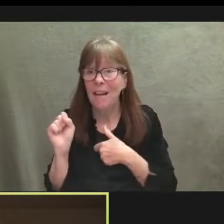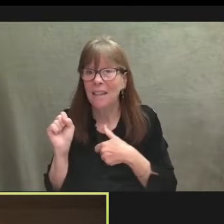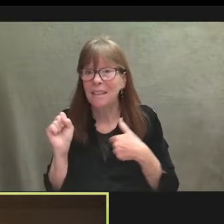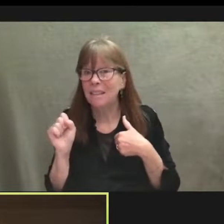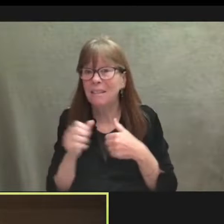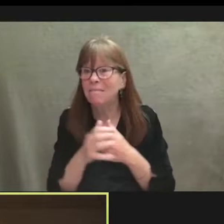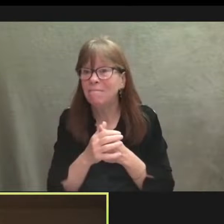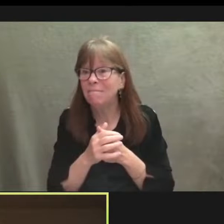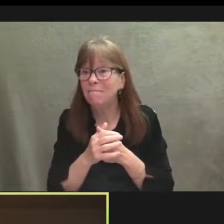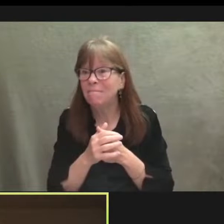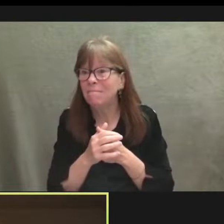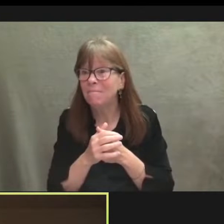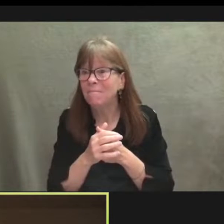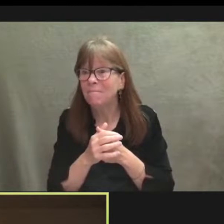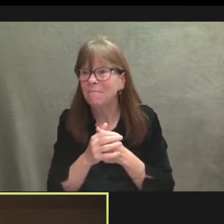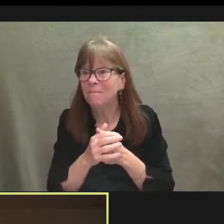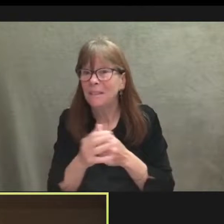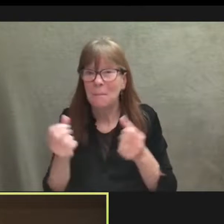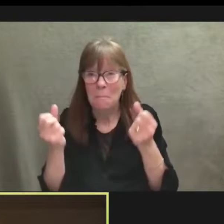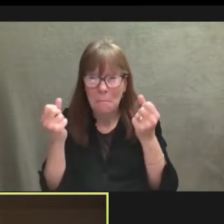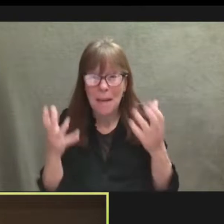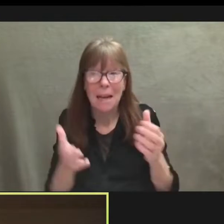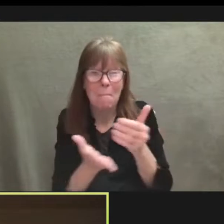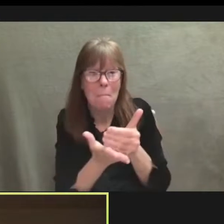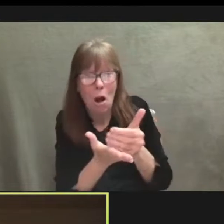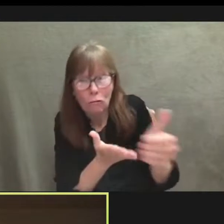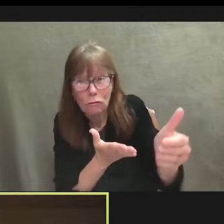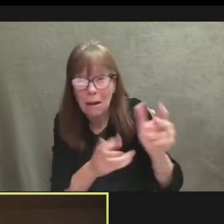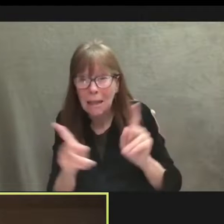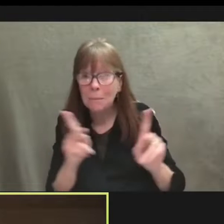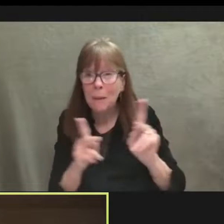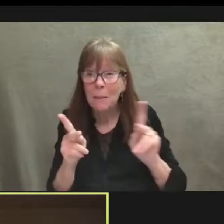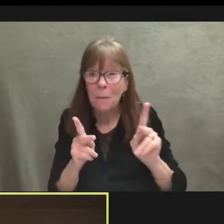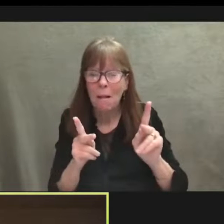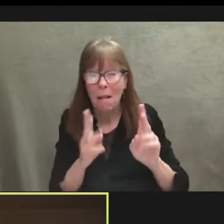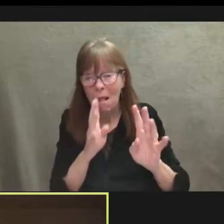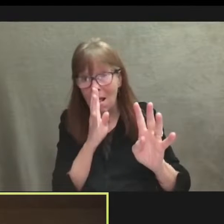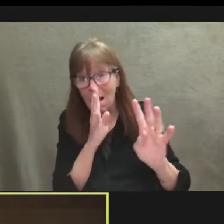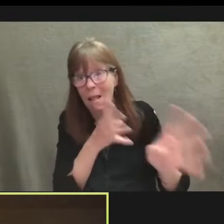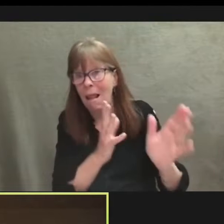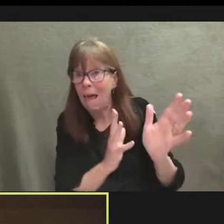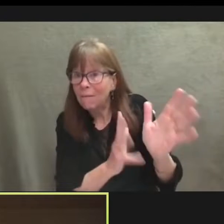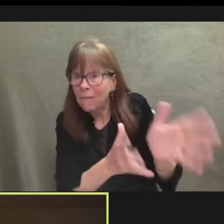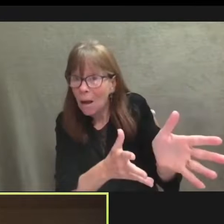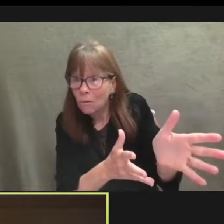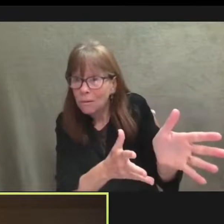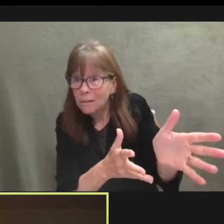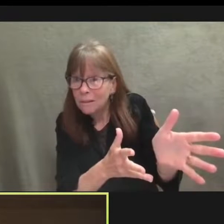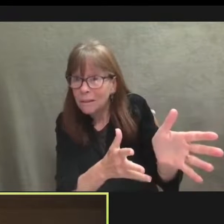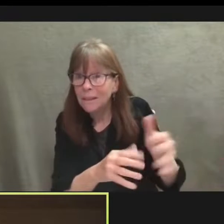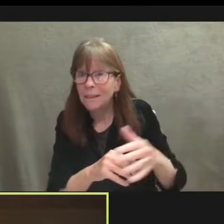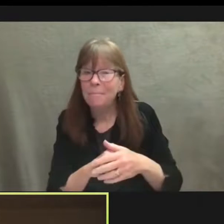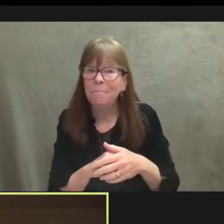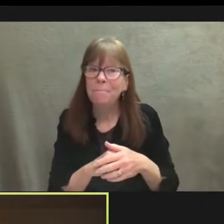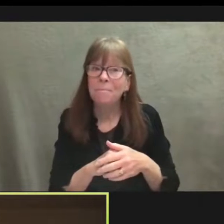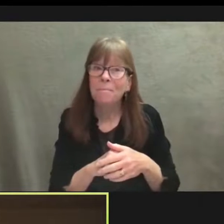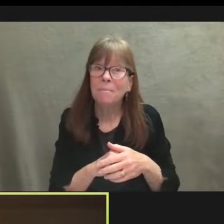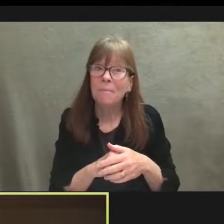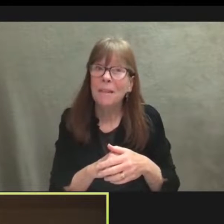a lot of marginalized people who have been left out. And we see such a proliferation of